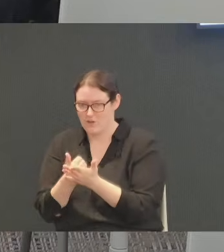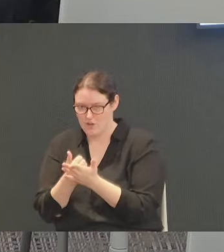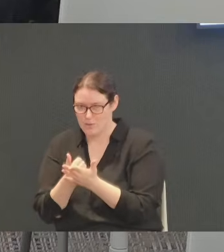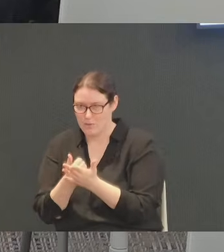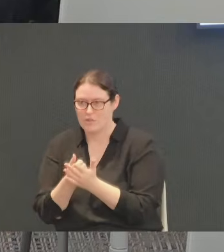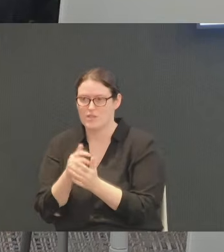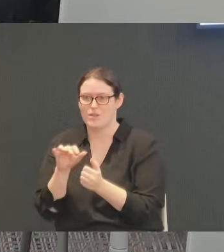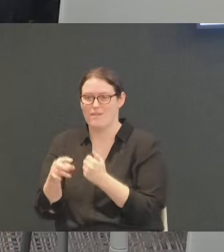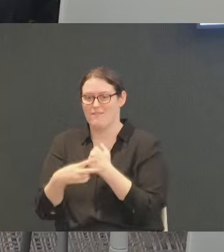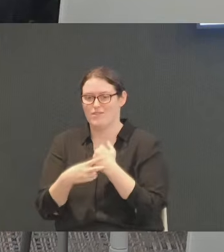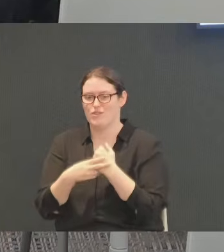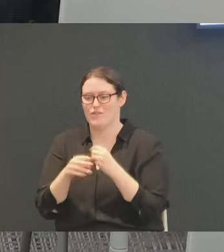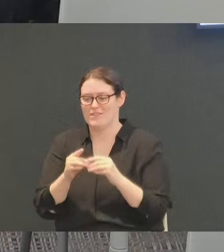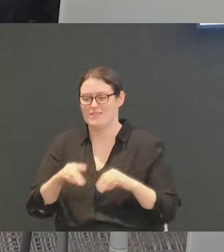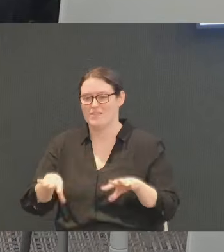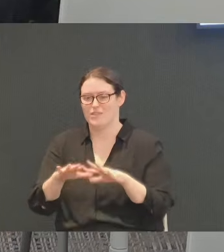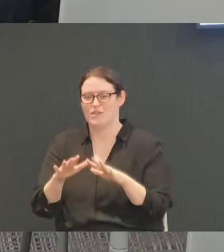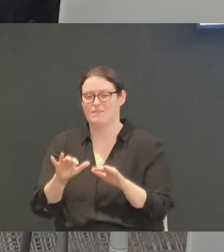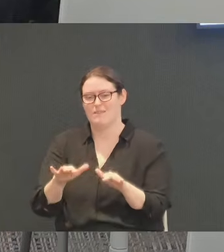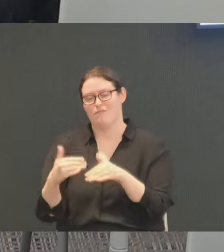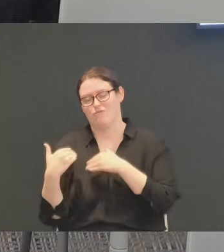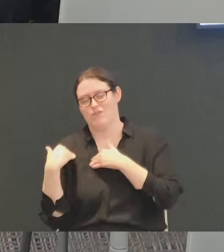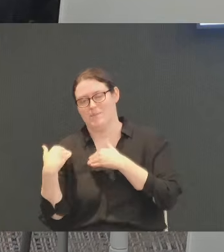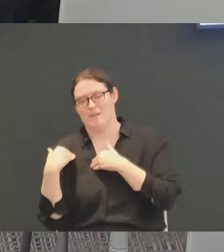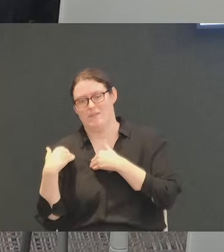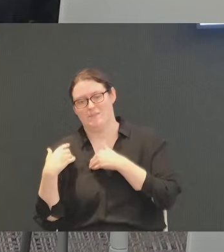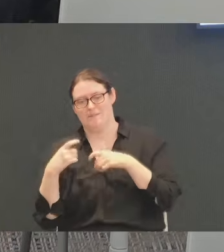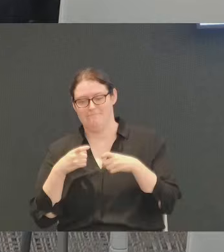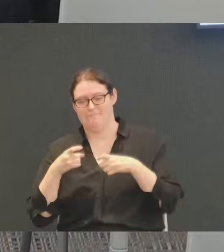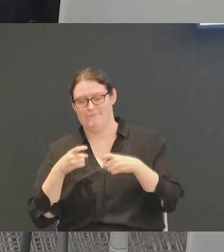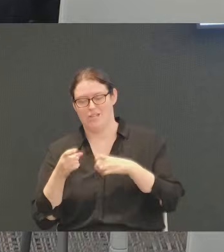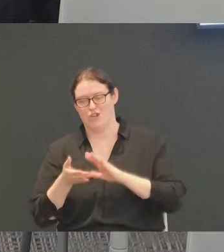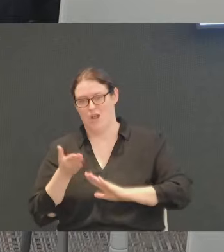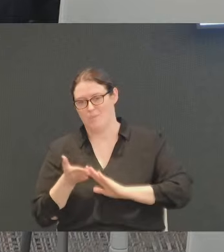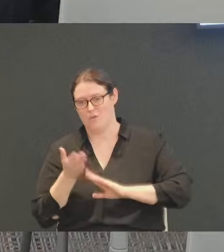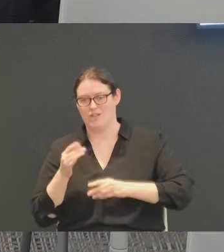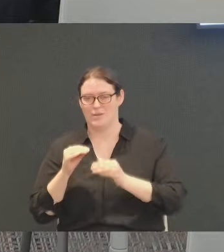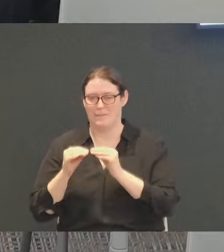district to undertake its responsibilities for the operation, maintenance, repair,